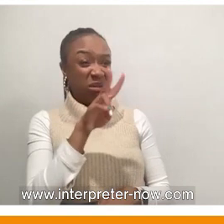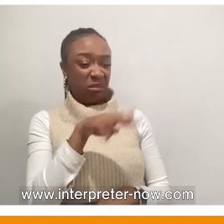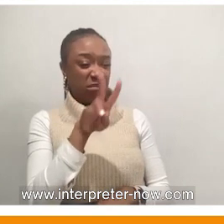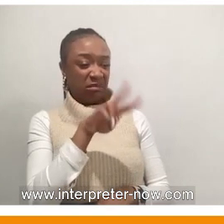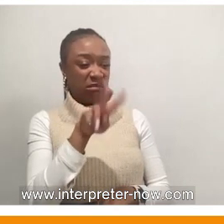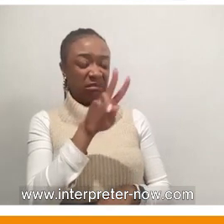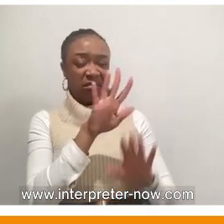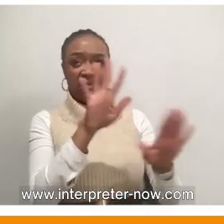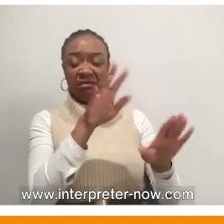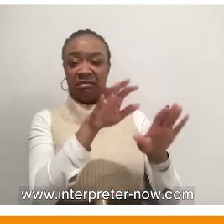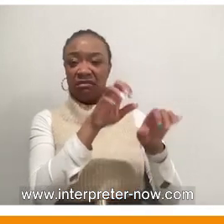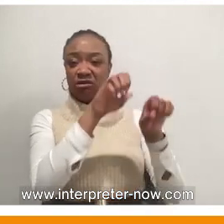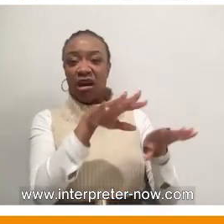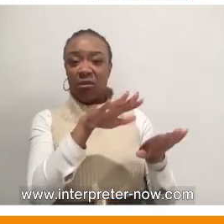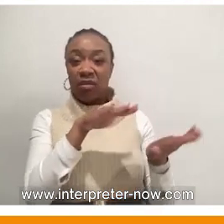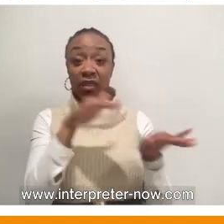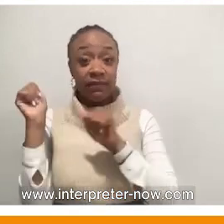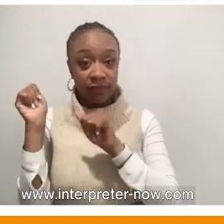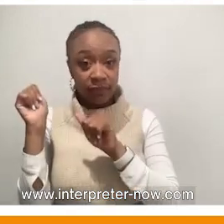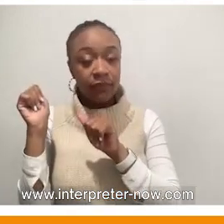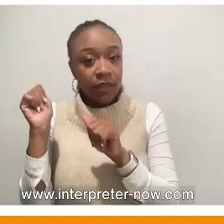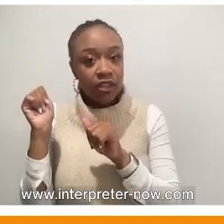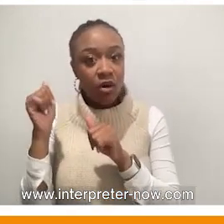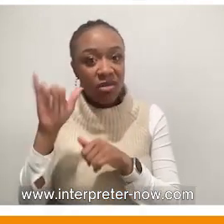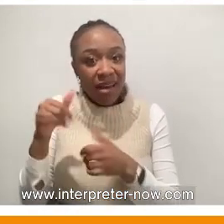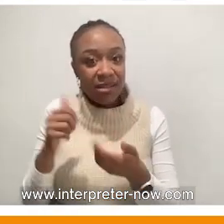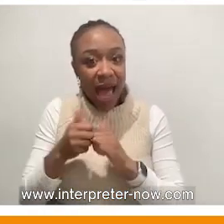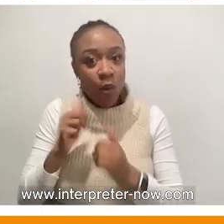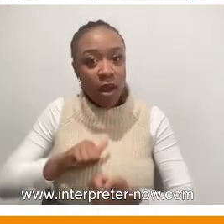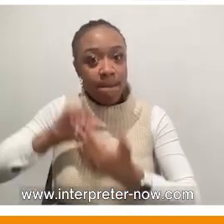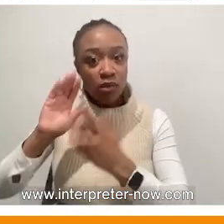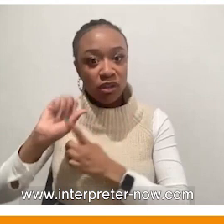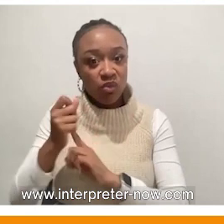We make split decisions based on how people look, instead of giving them an opportunity to make a latte.